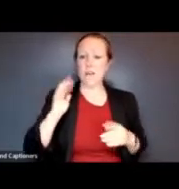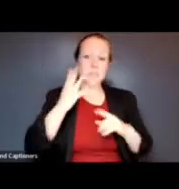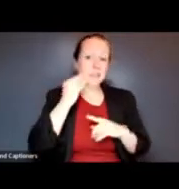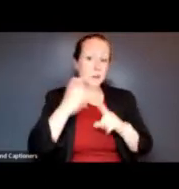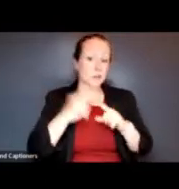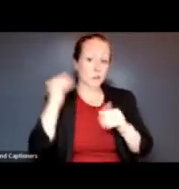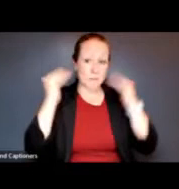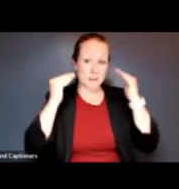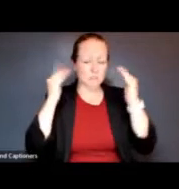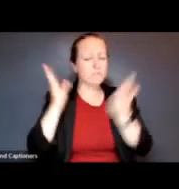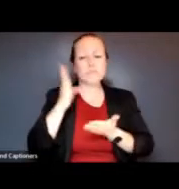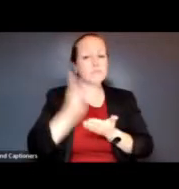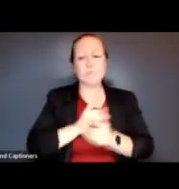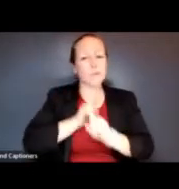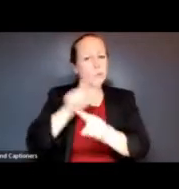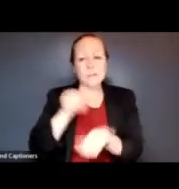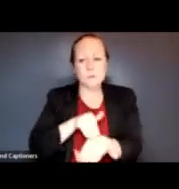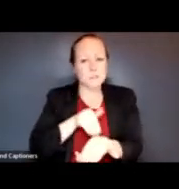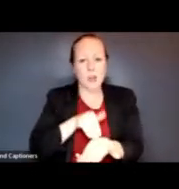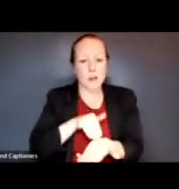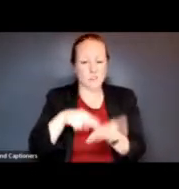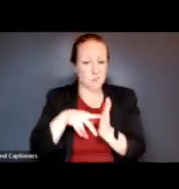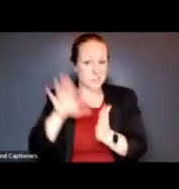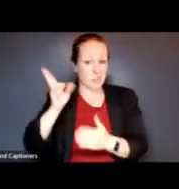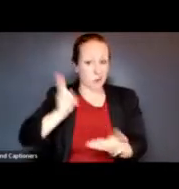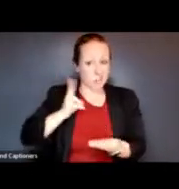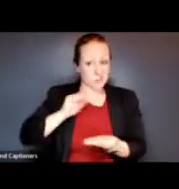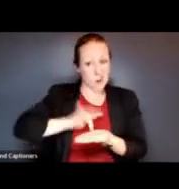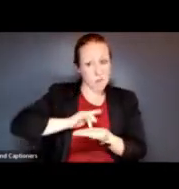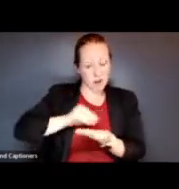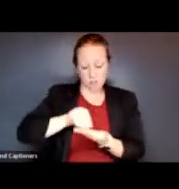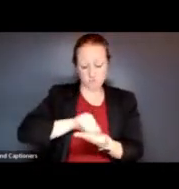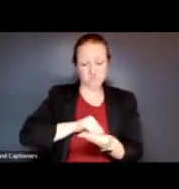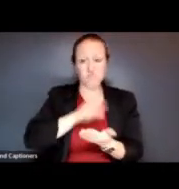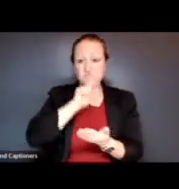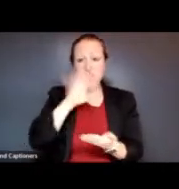receive medical care. So they'd be nowhere in the records 40% of brain injuries, traumatic brain